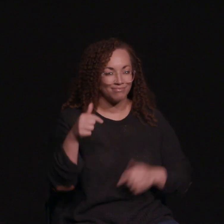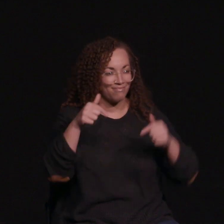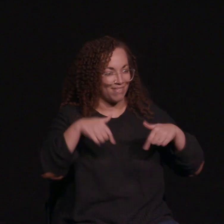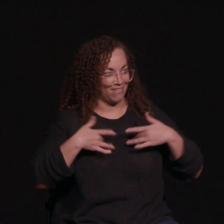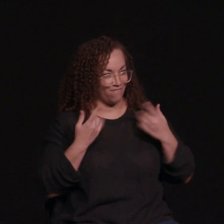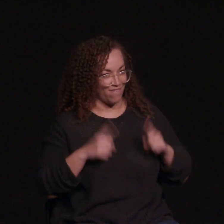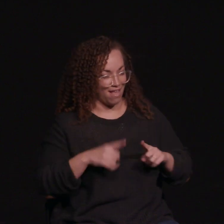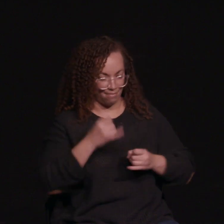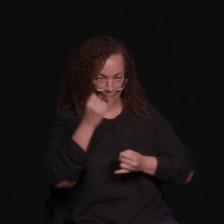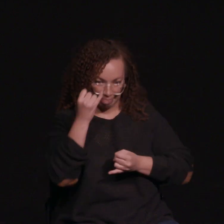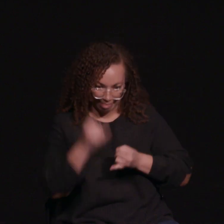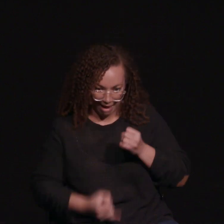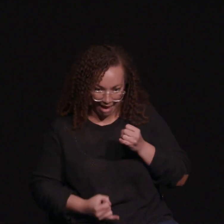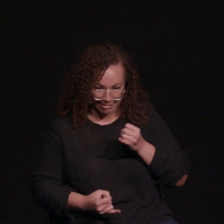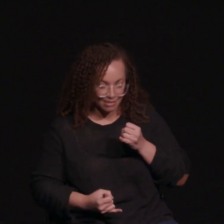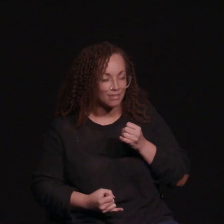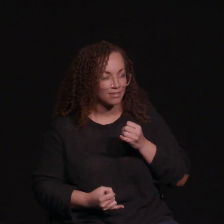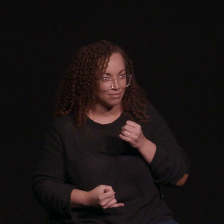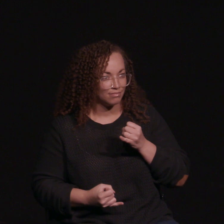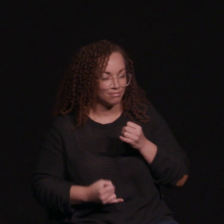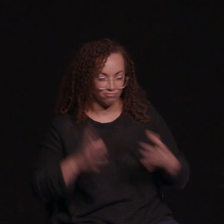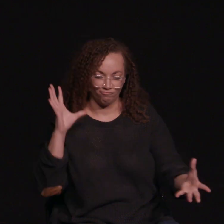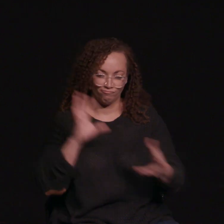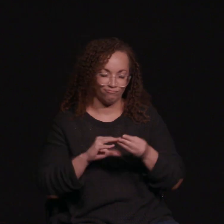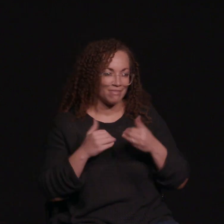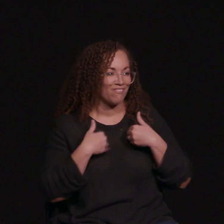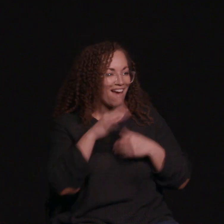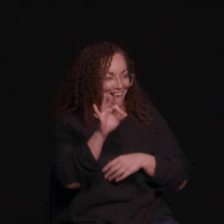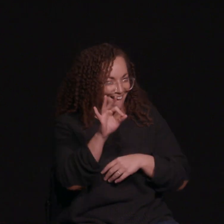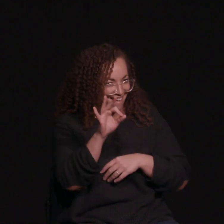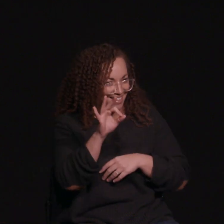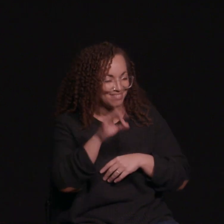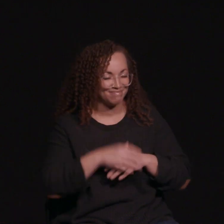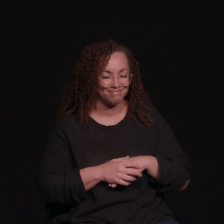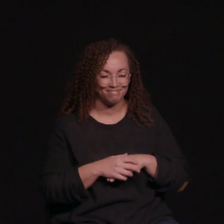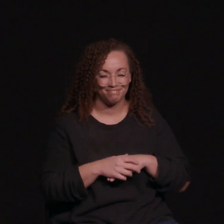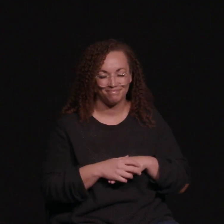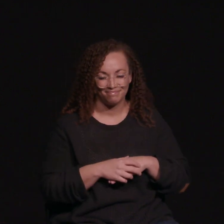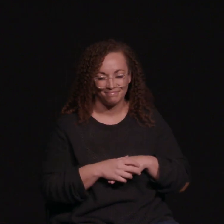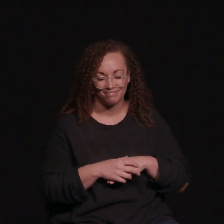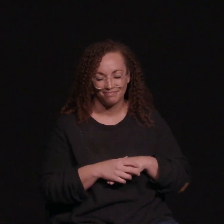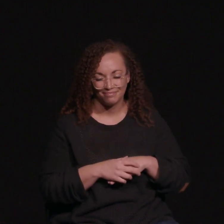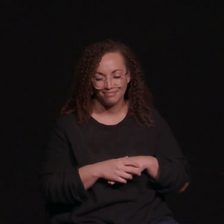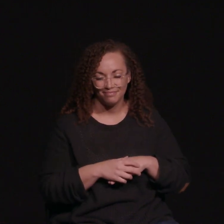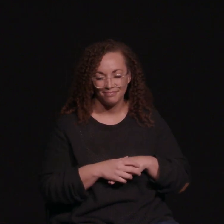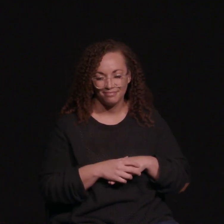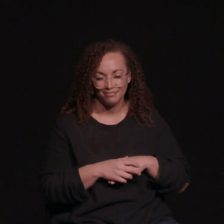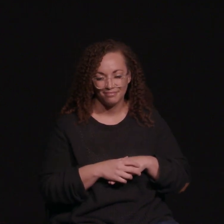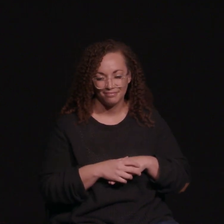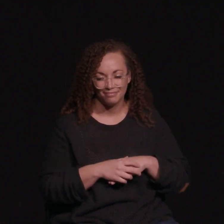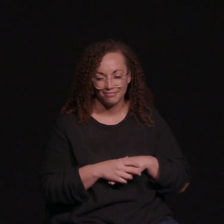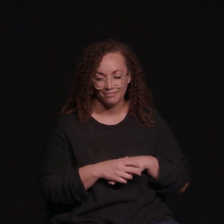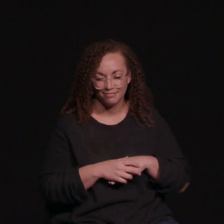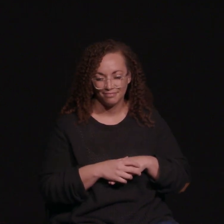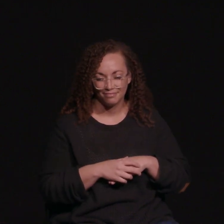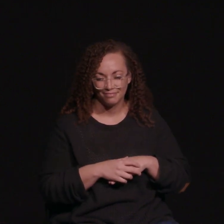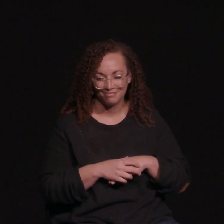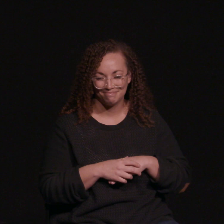in our Black Studies Open University Spring Series. [audience applauding]